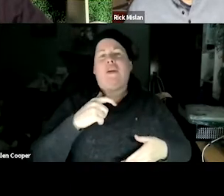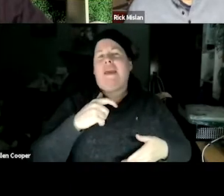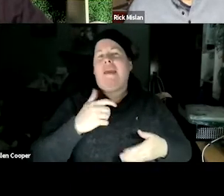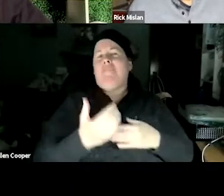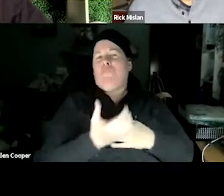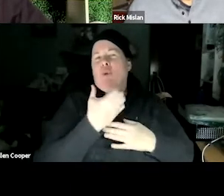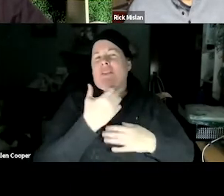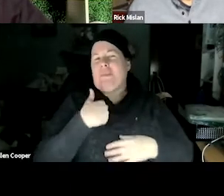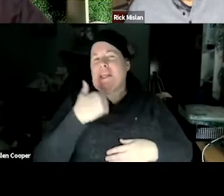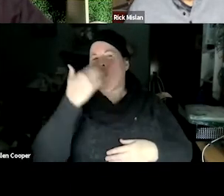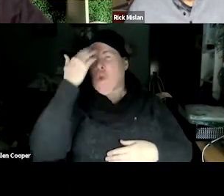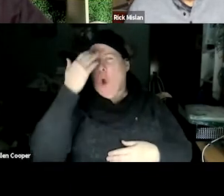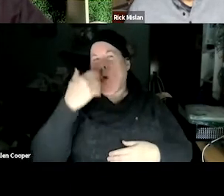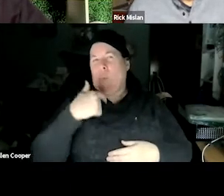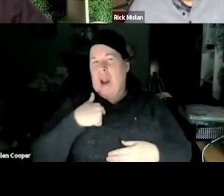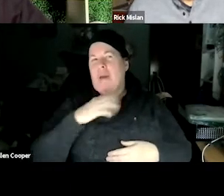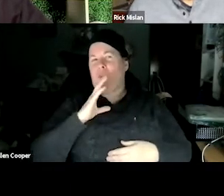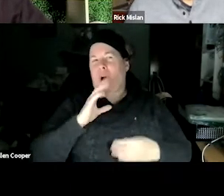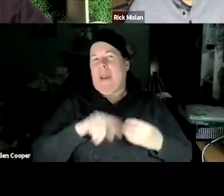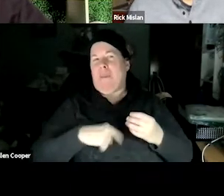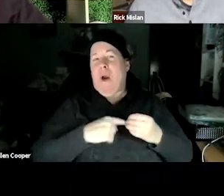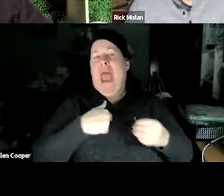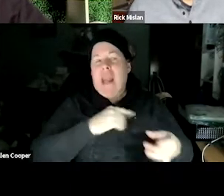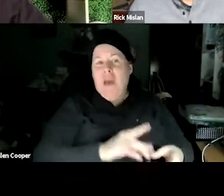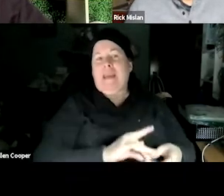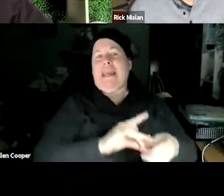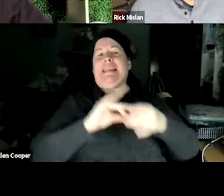And I'm still tied back with the people that are actually producing the goods that matter.